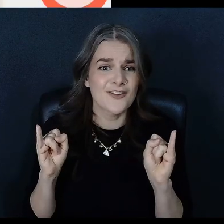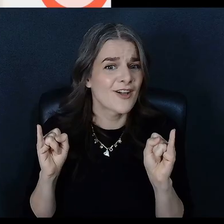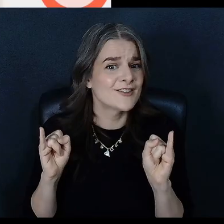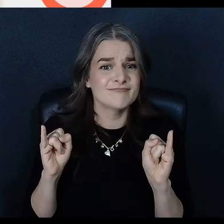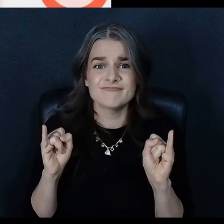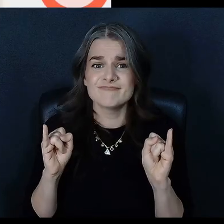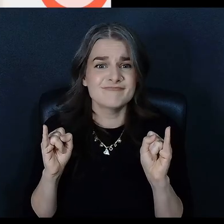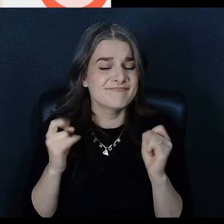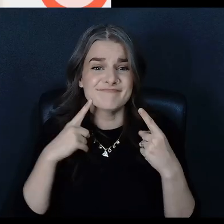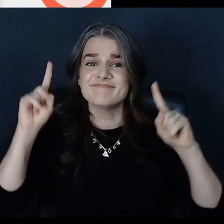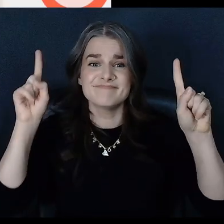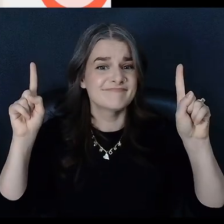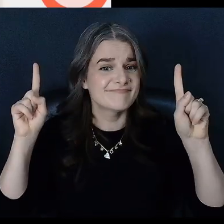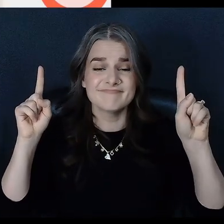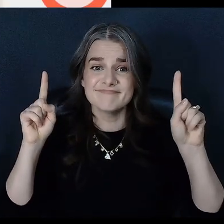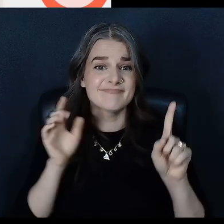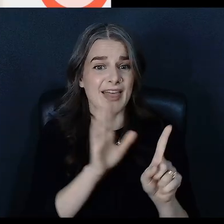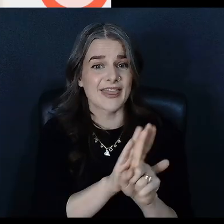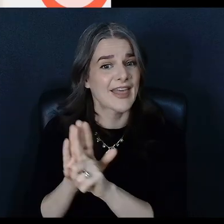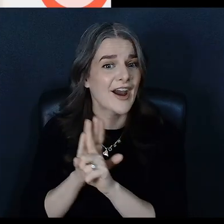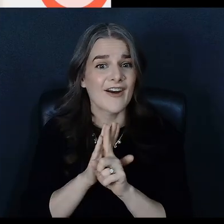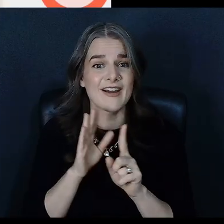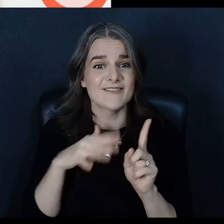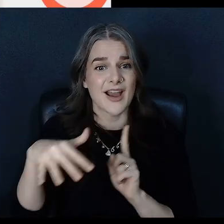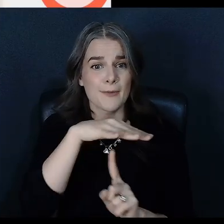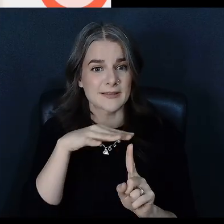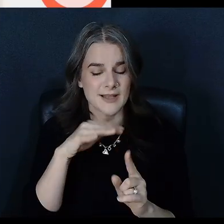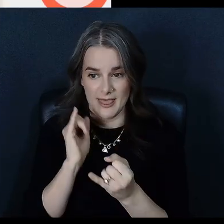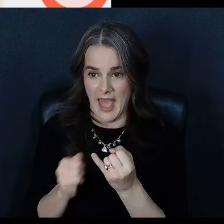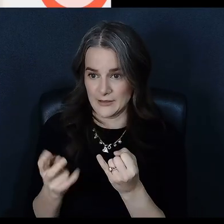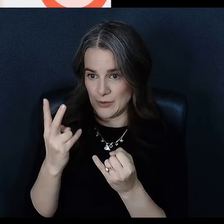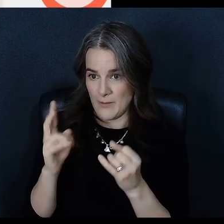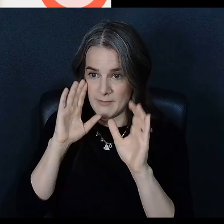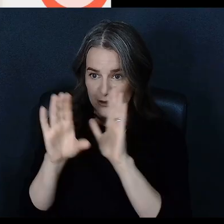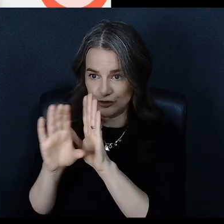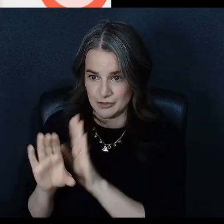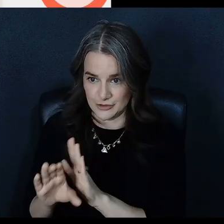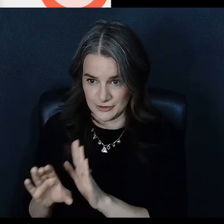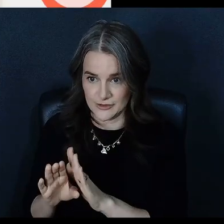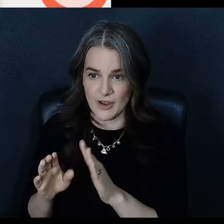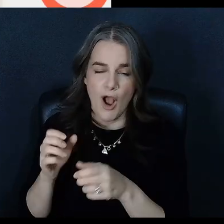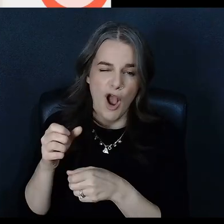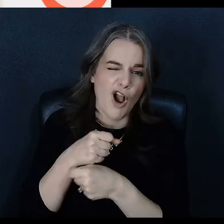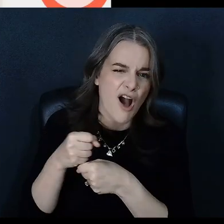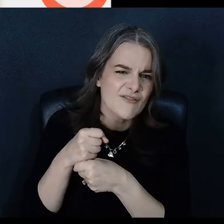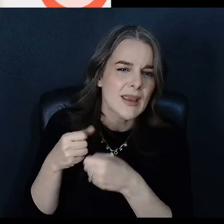The last two pictures are more appliances that I mentioned, so microwaves that have Alexa built in, coffee makers that have Alexa built in.